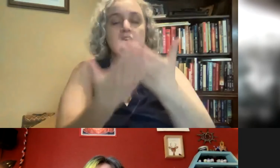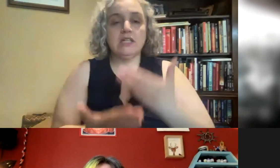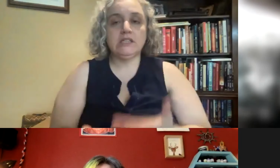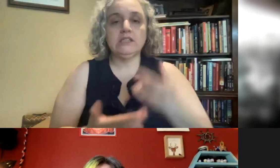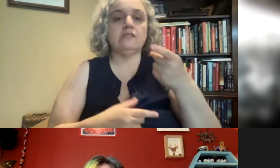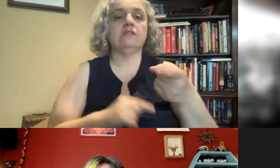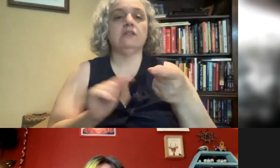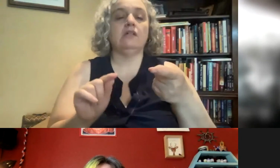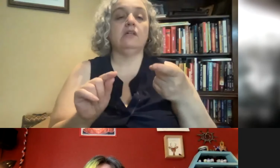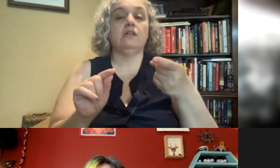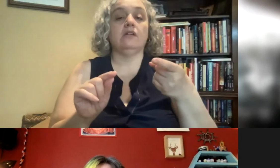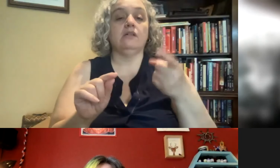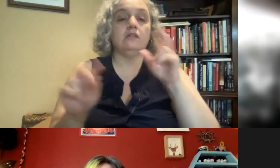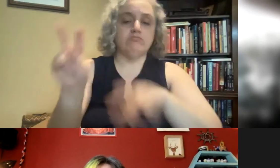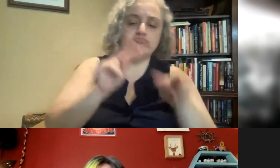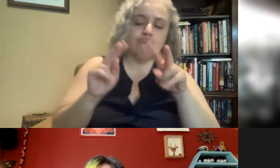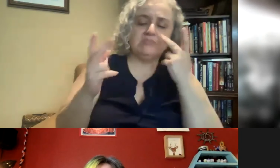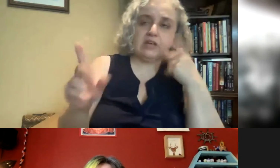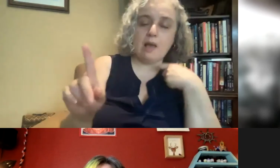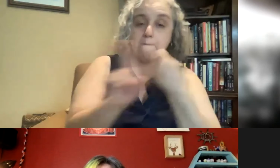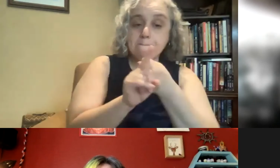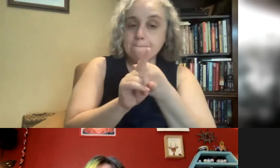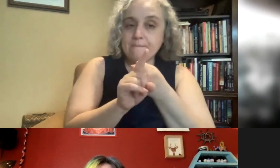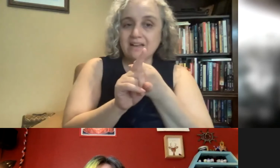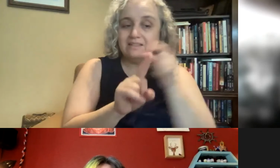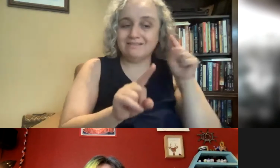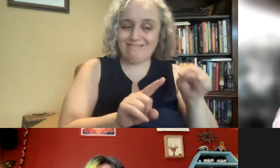Looking at impact as only